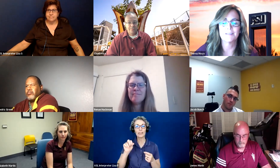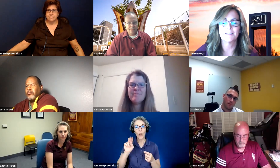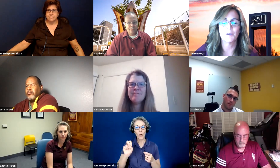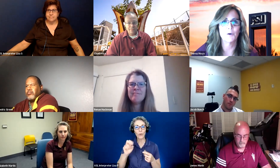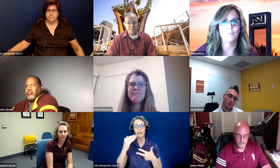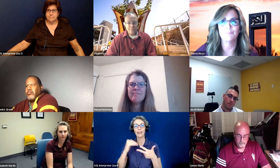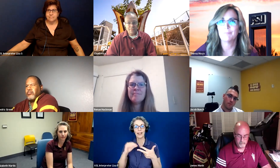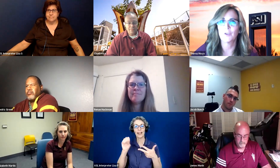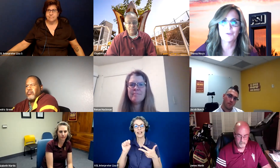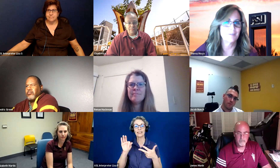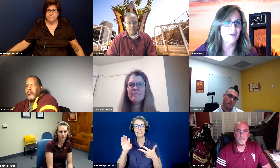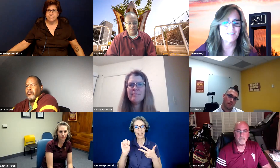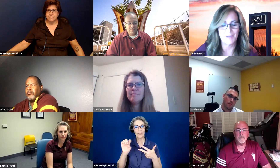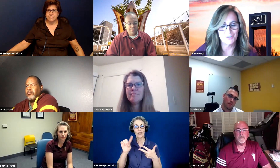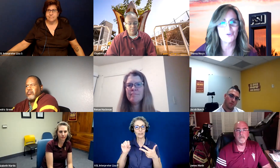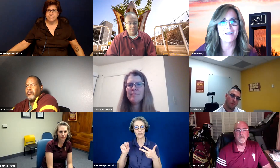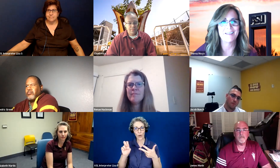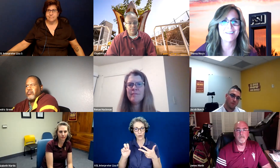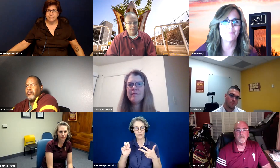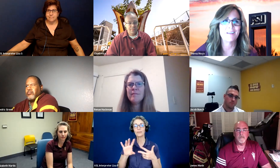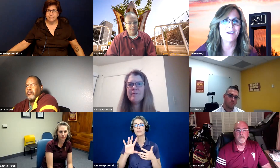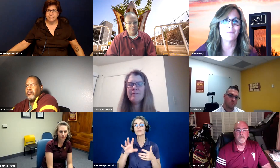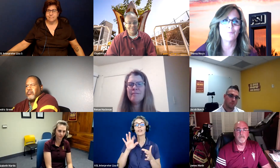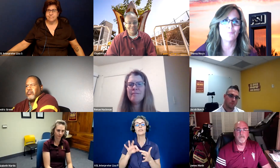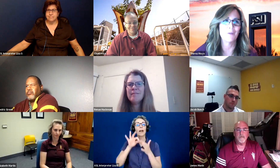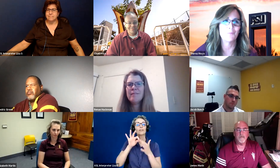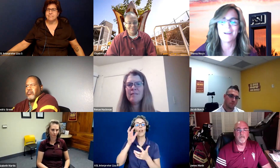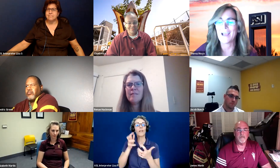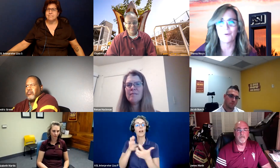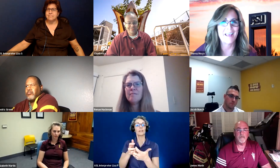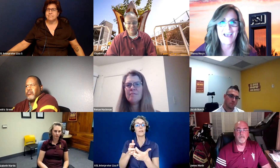It's a customized training could be an hour and a half